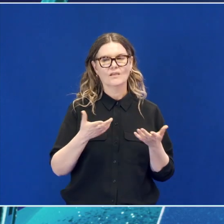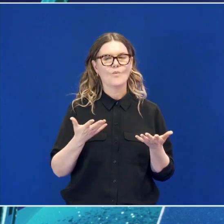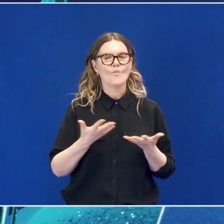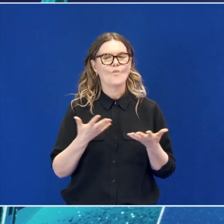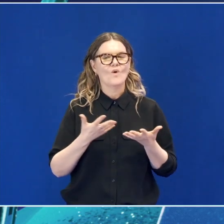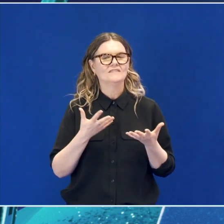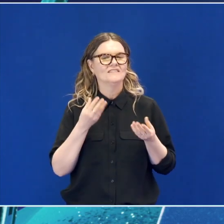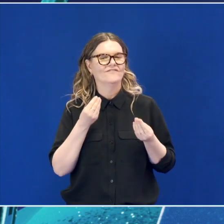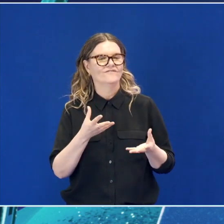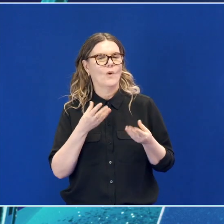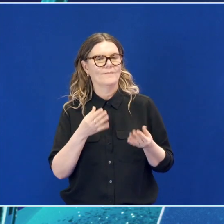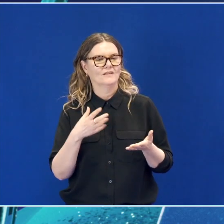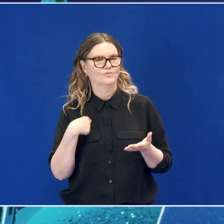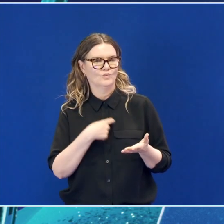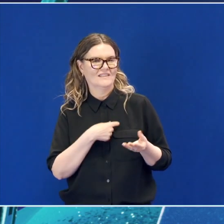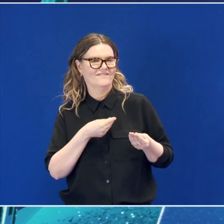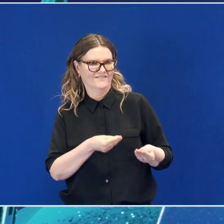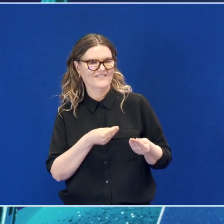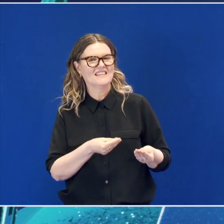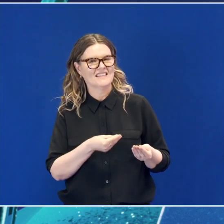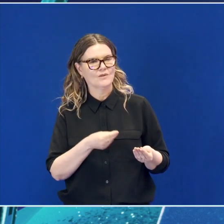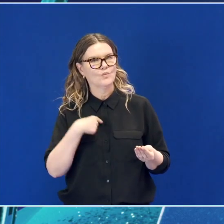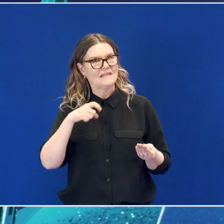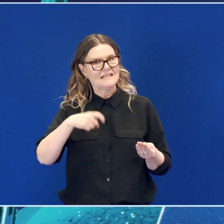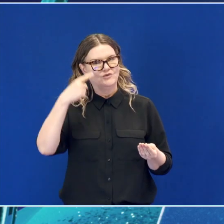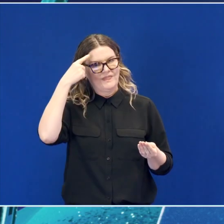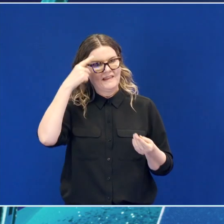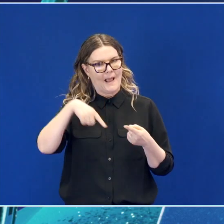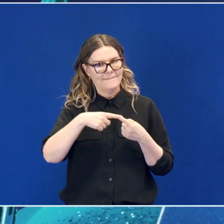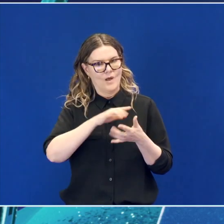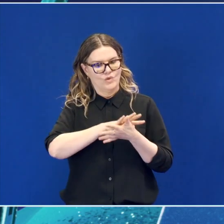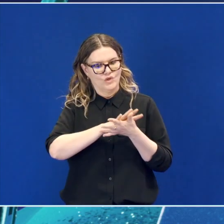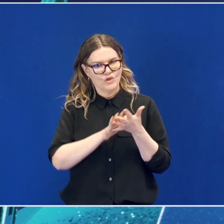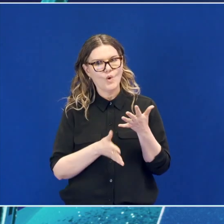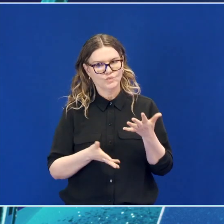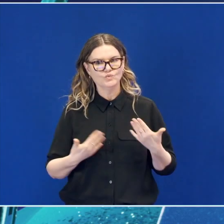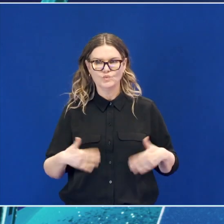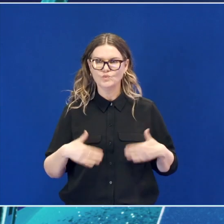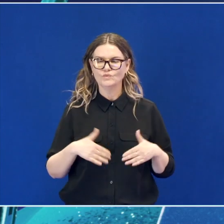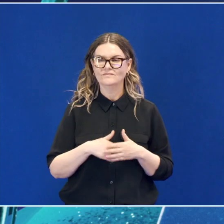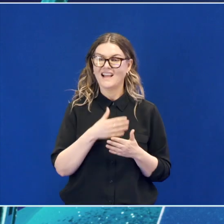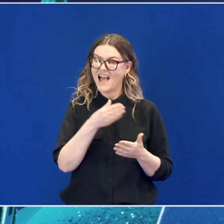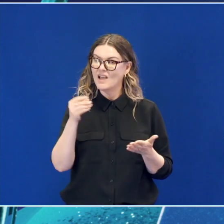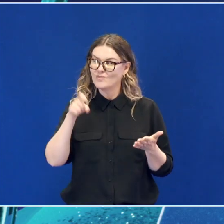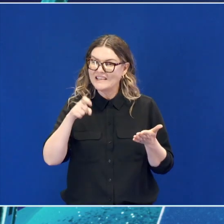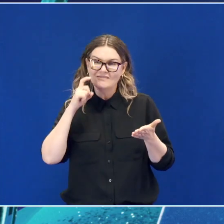We also need to recognize that AI's ability to help us scale up our ability to find and remediate bugs is not the end